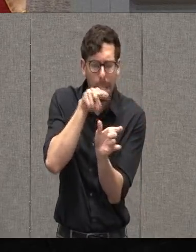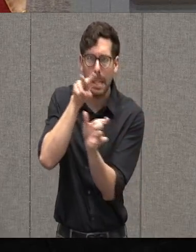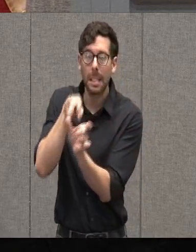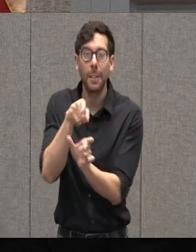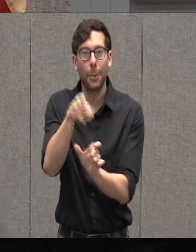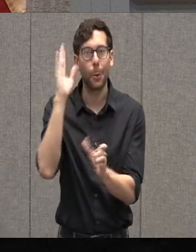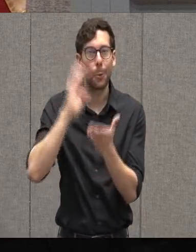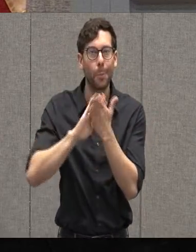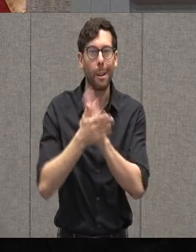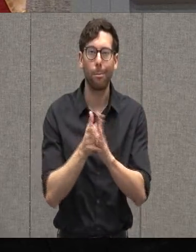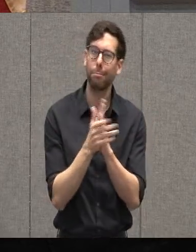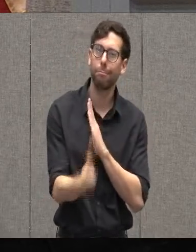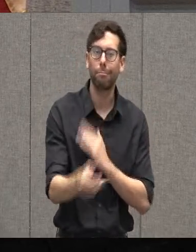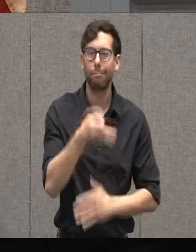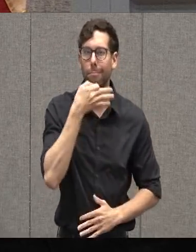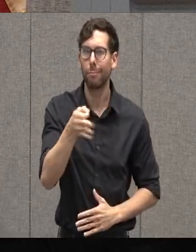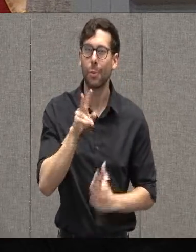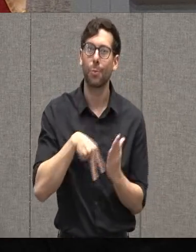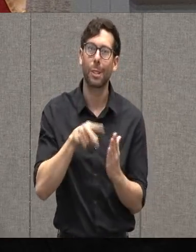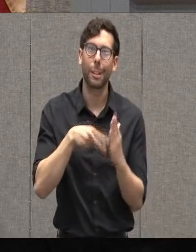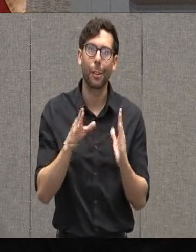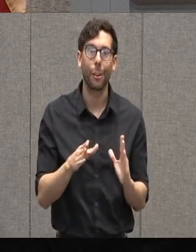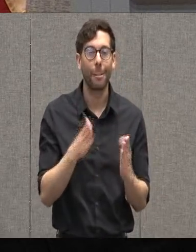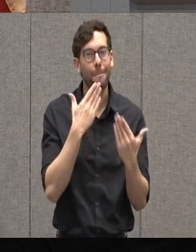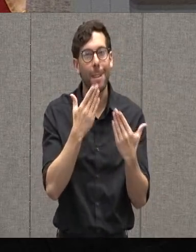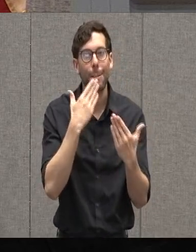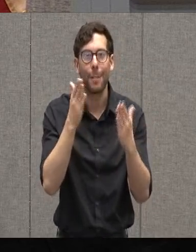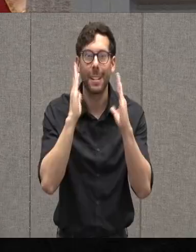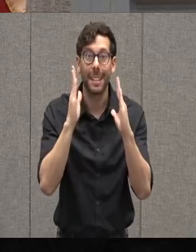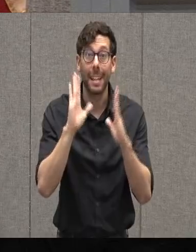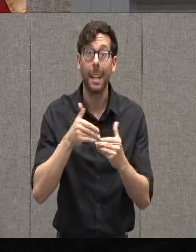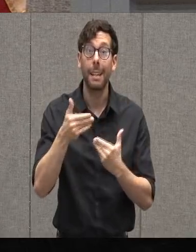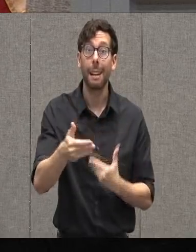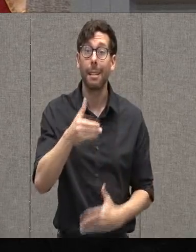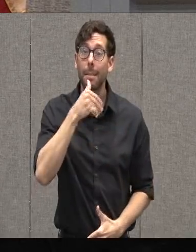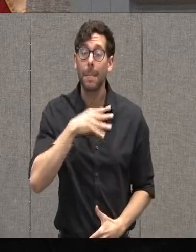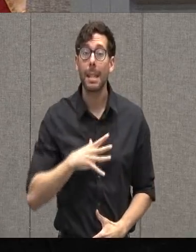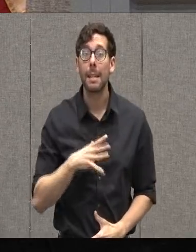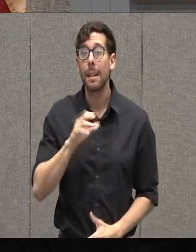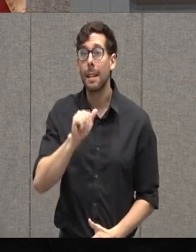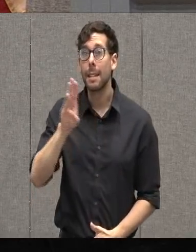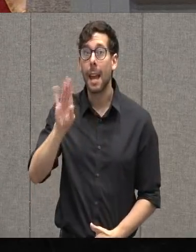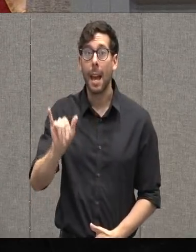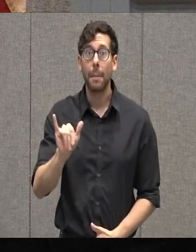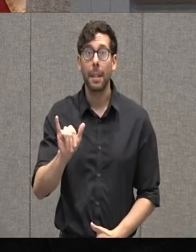Thank you so much for listening. Up next we have Ms. Abby who is gonna show us